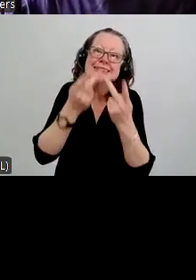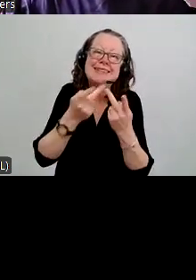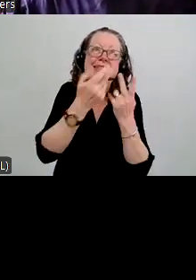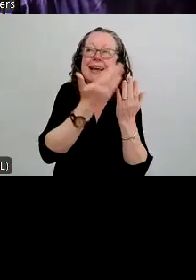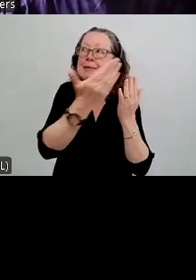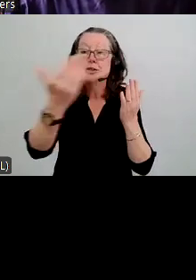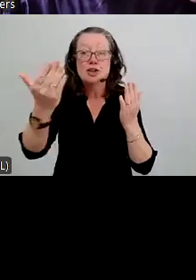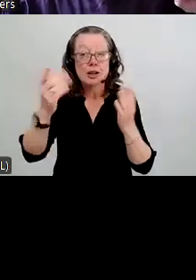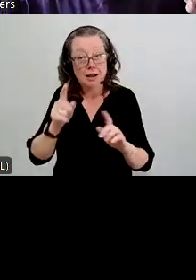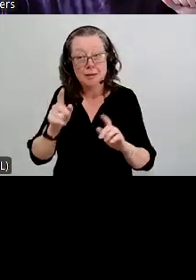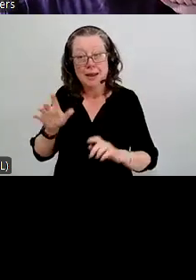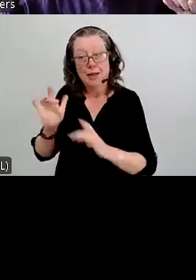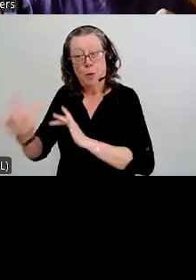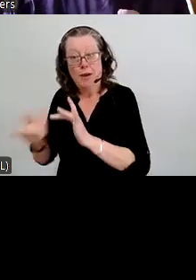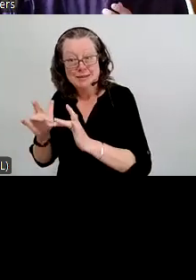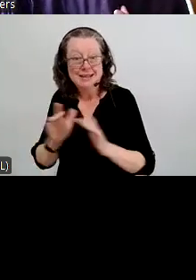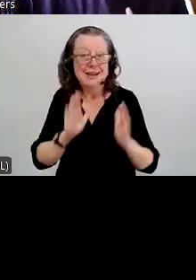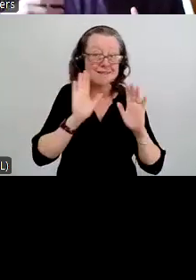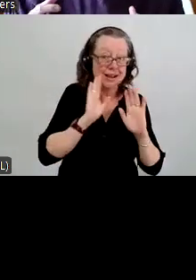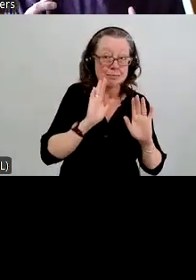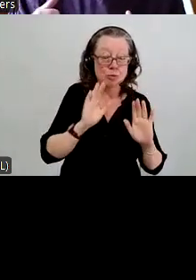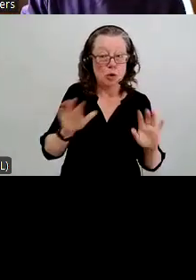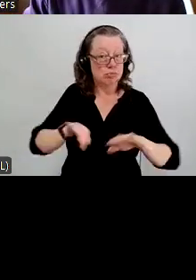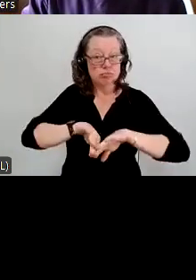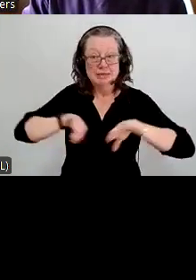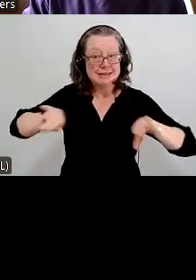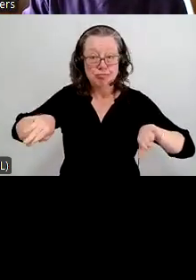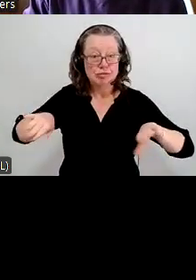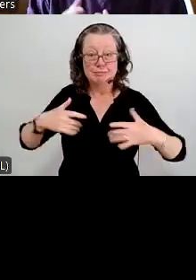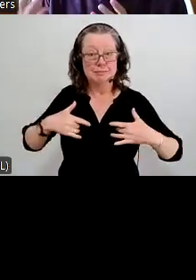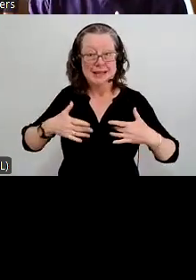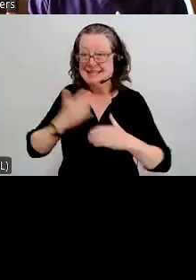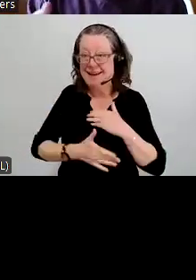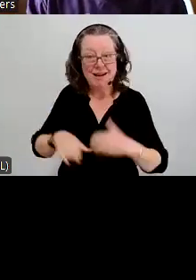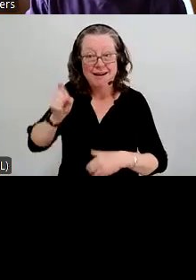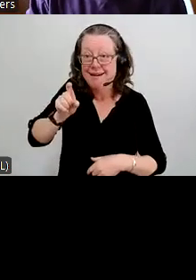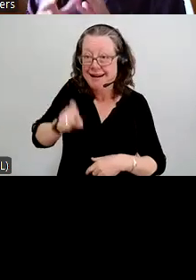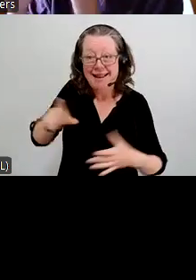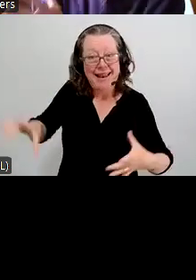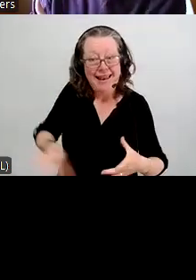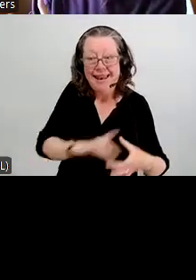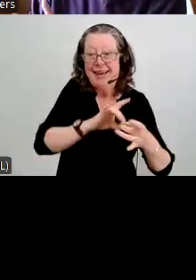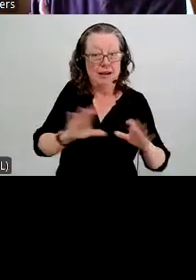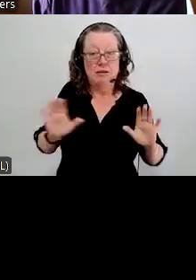I've not clicked a link in Facebook to the museum. I've just gone to the museum website,